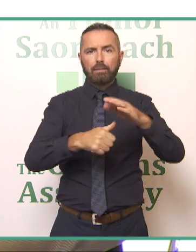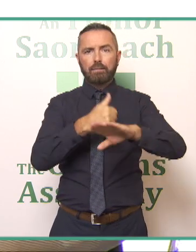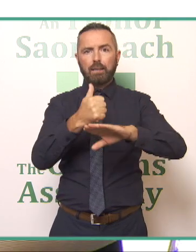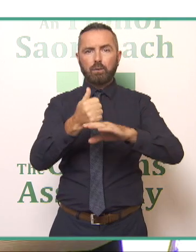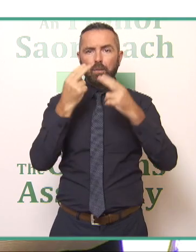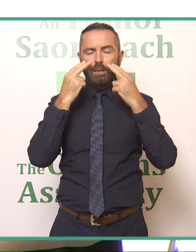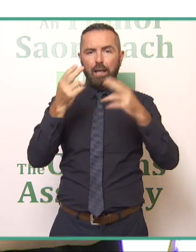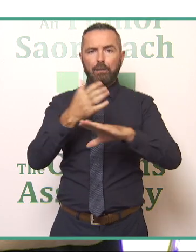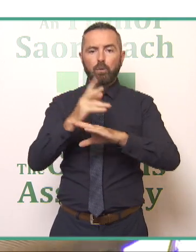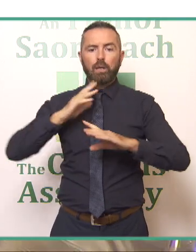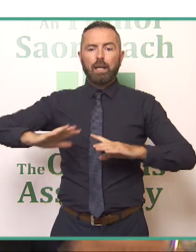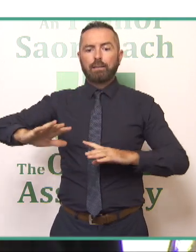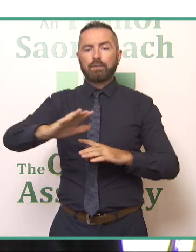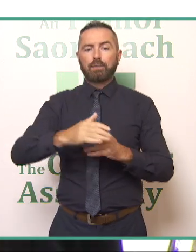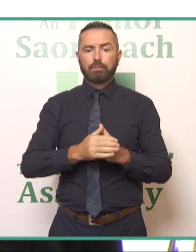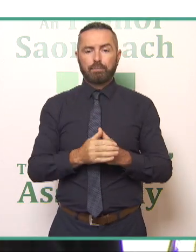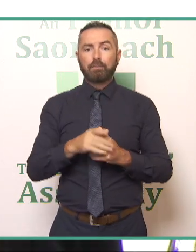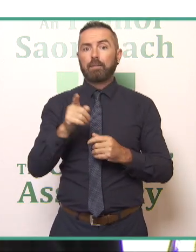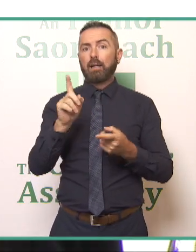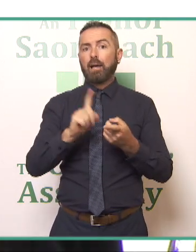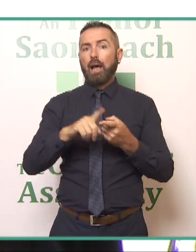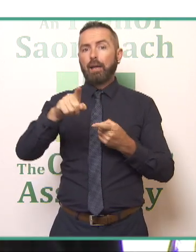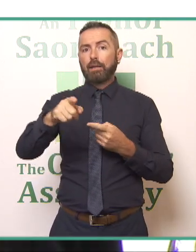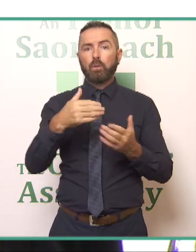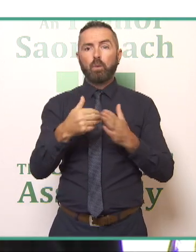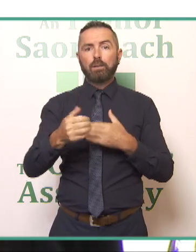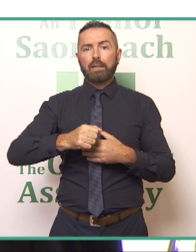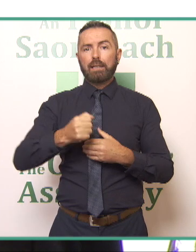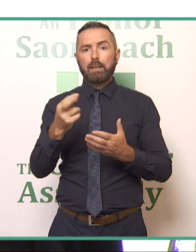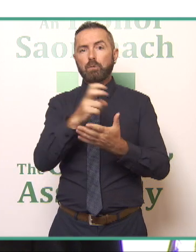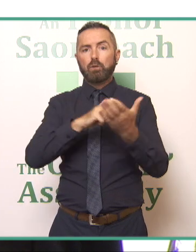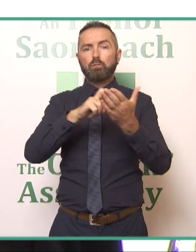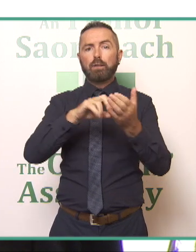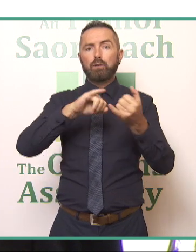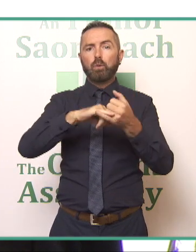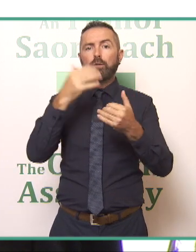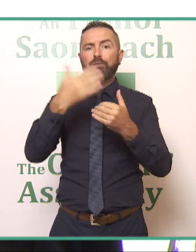inter perpetuity and it keeps quite simply just keeps a register of who has founded this. So there's no